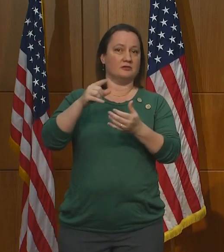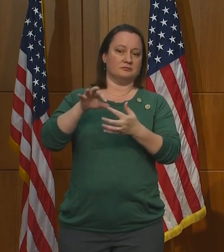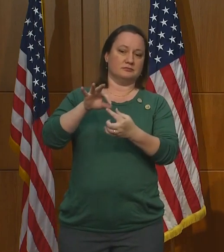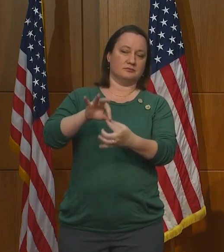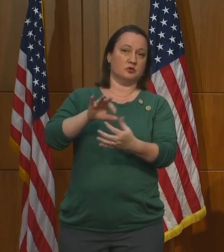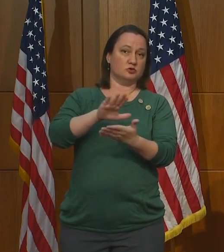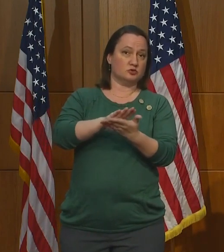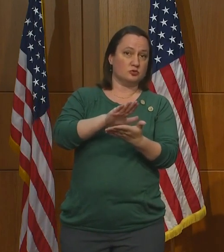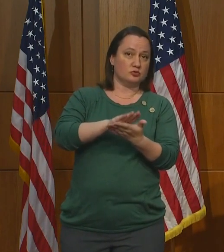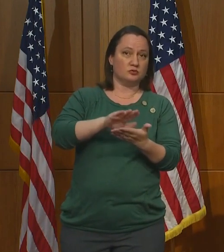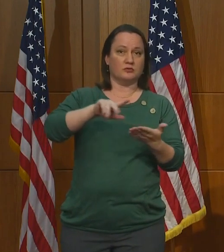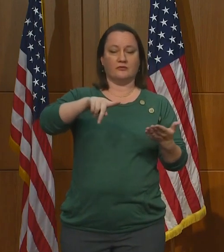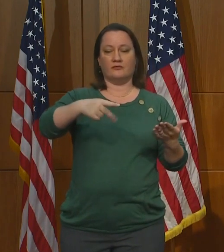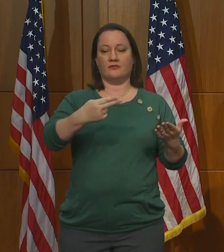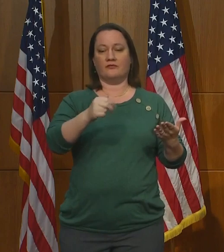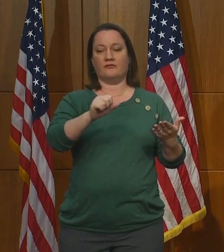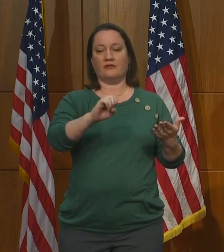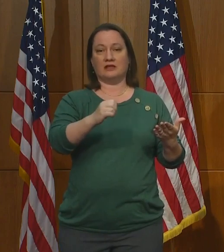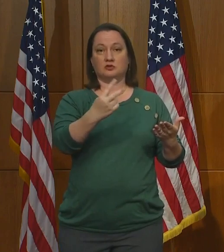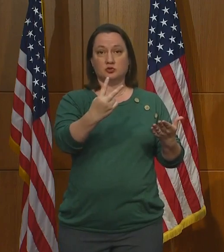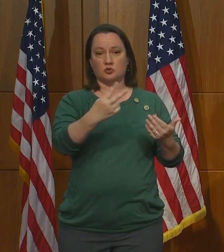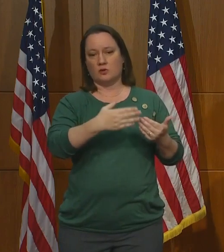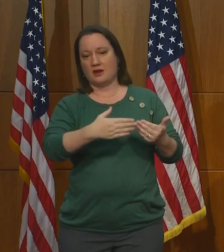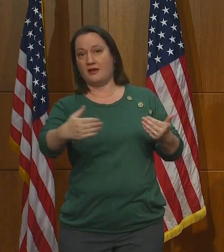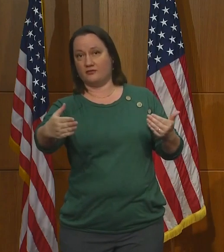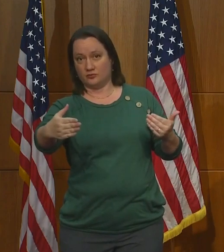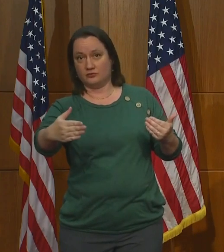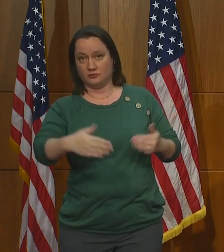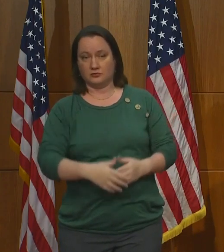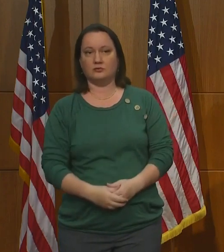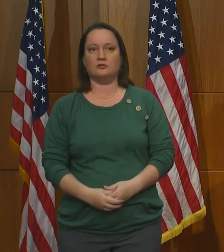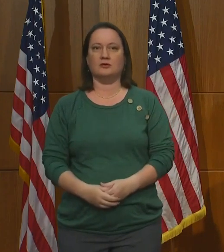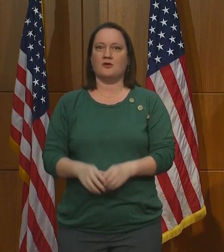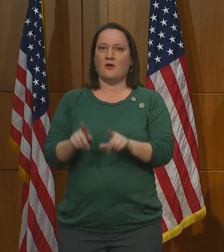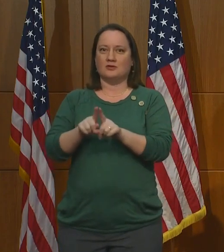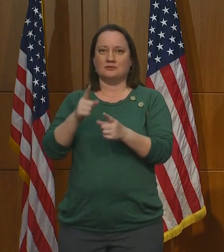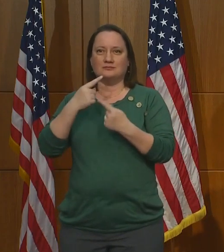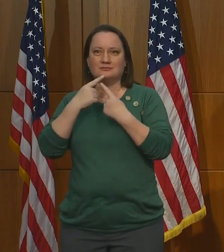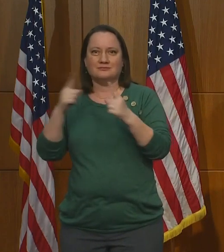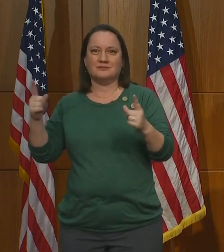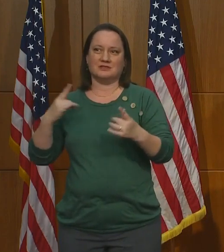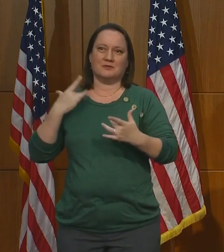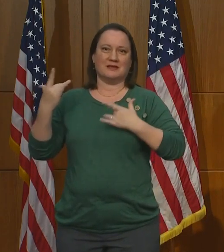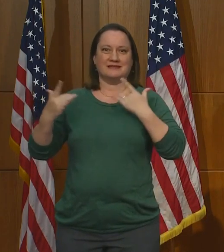TALK TO YOU ABOUT OUR- FOR